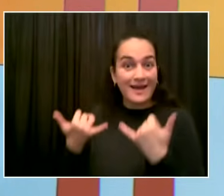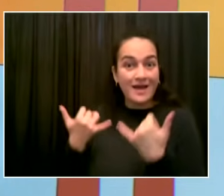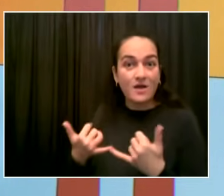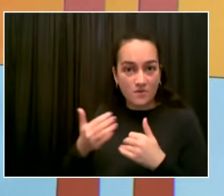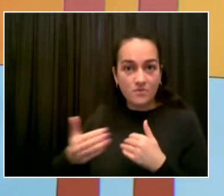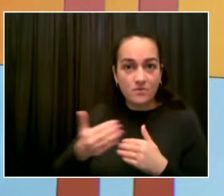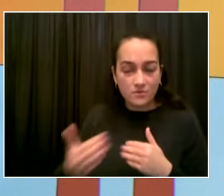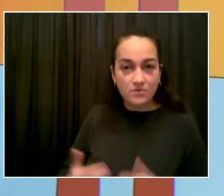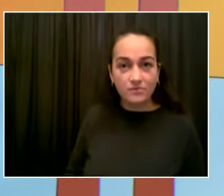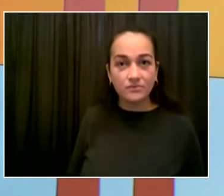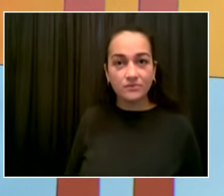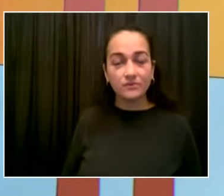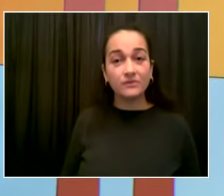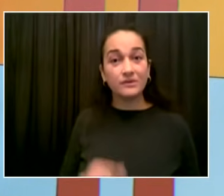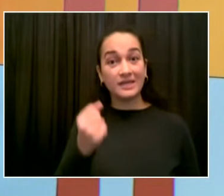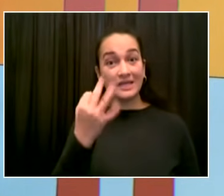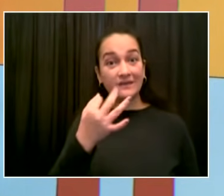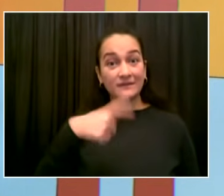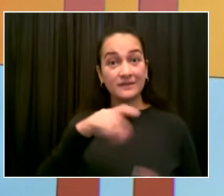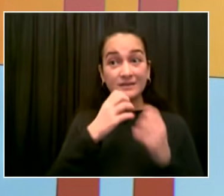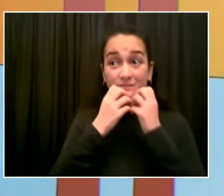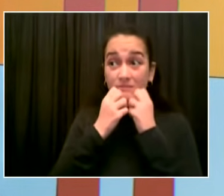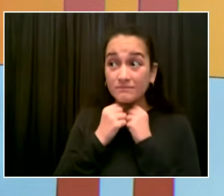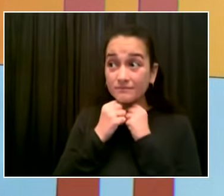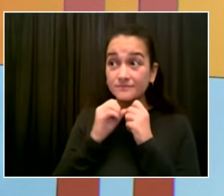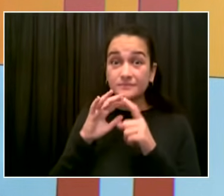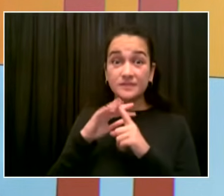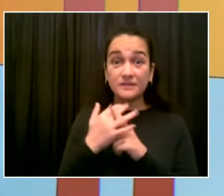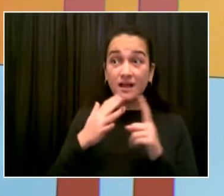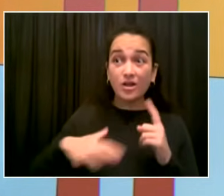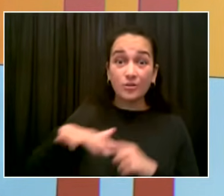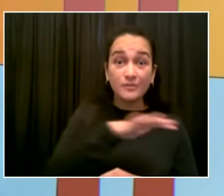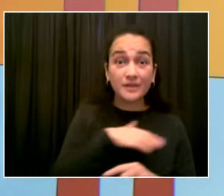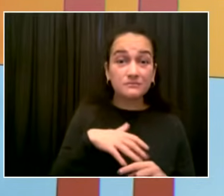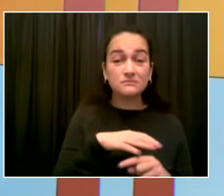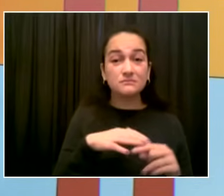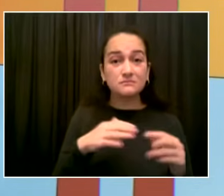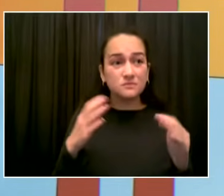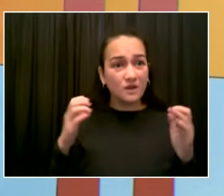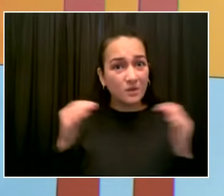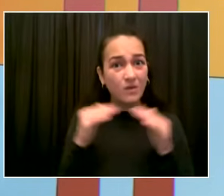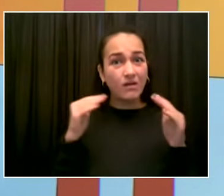WITH THE STATE TO